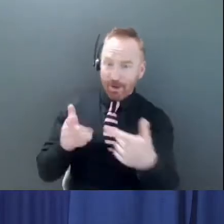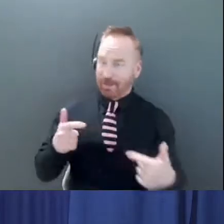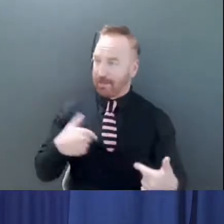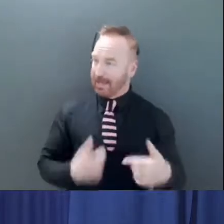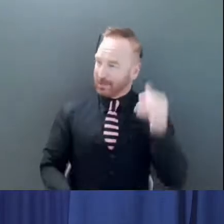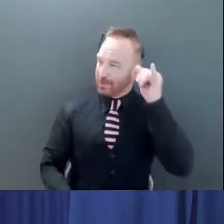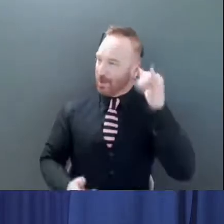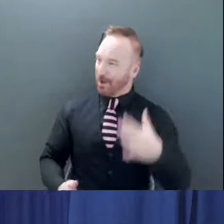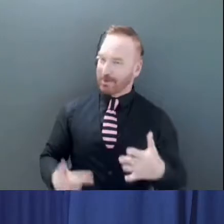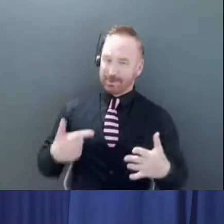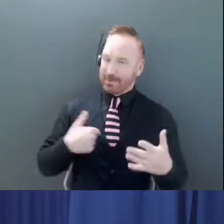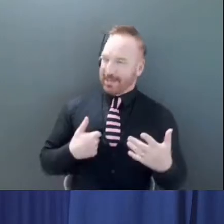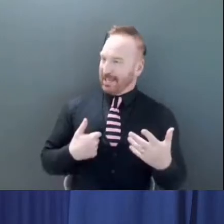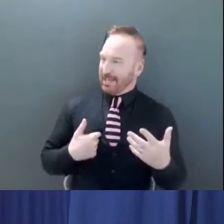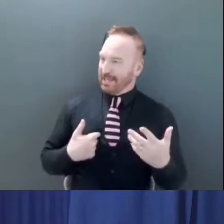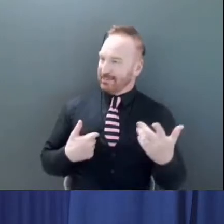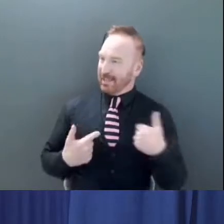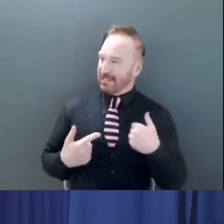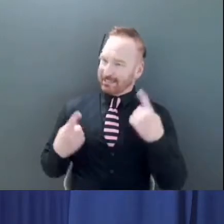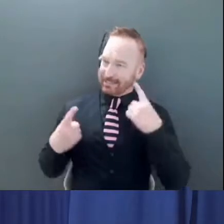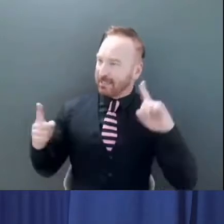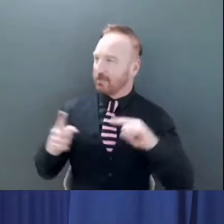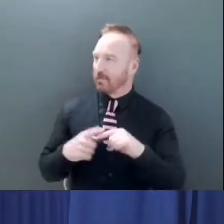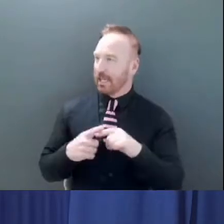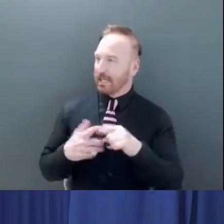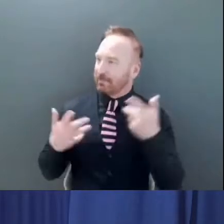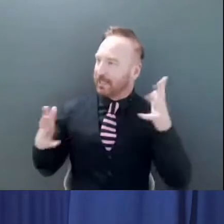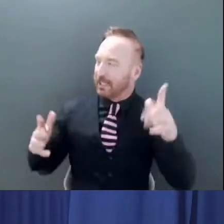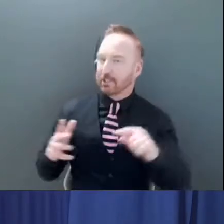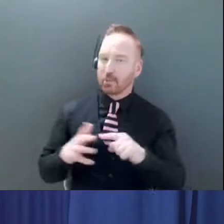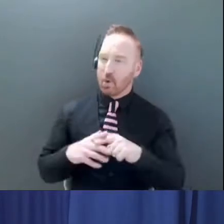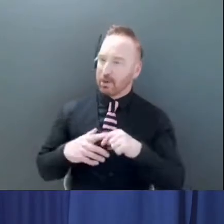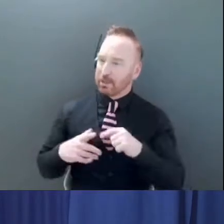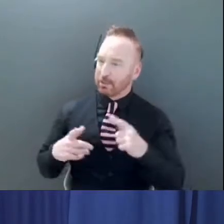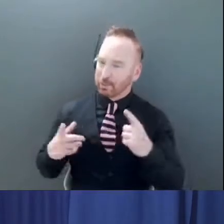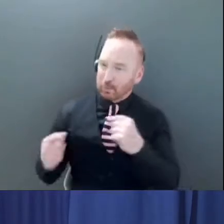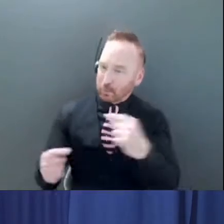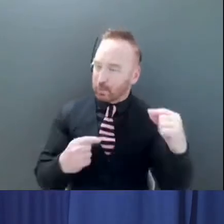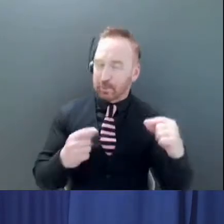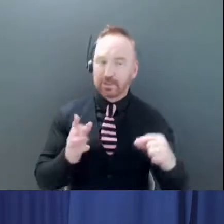Look what we have done as Yukoners. So thank you for allowing me those moments to talk about some personal things.